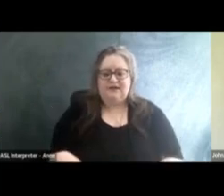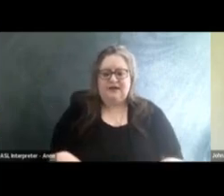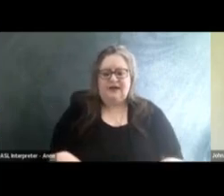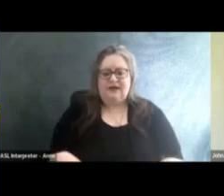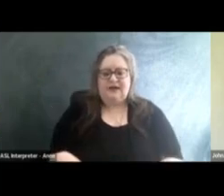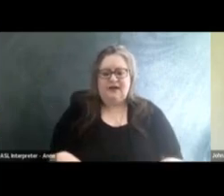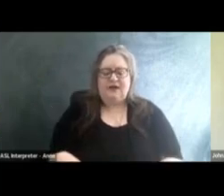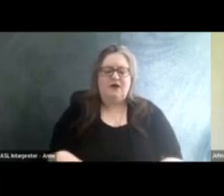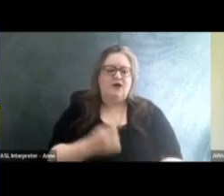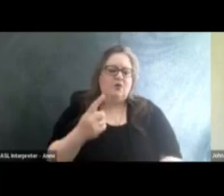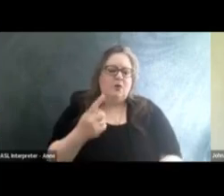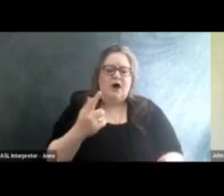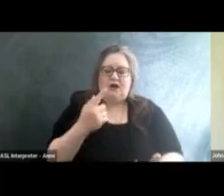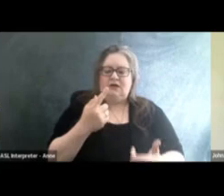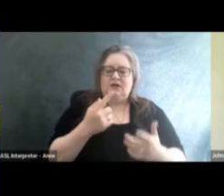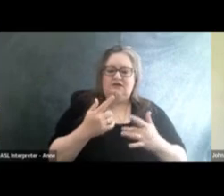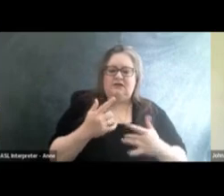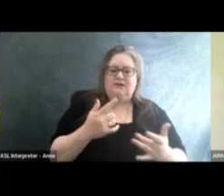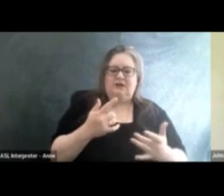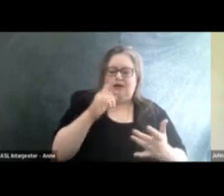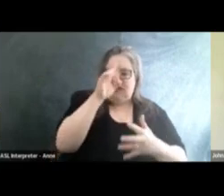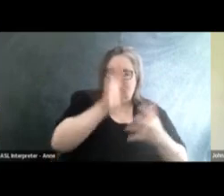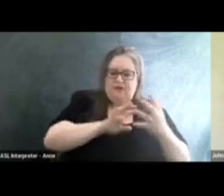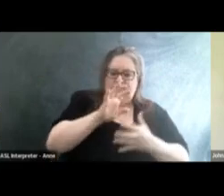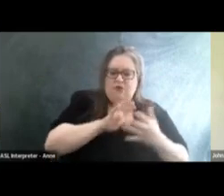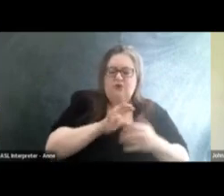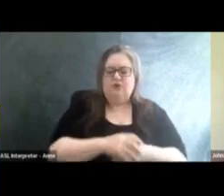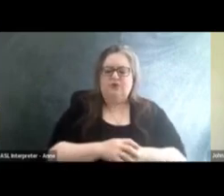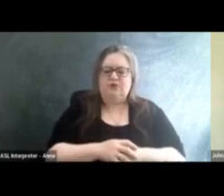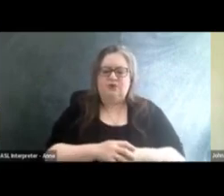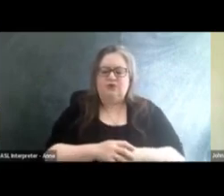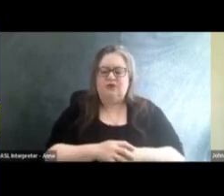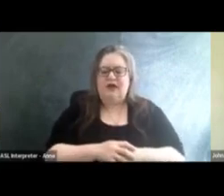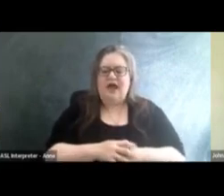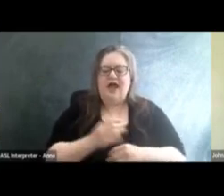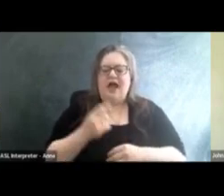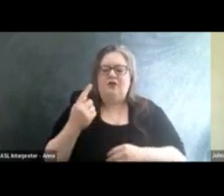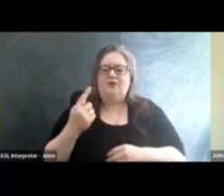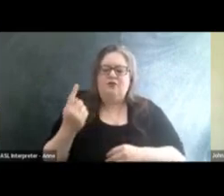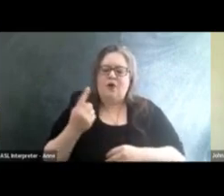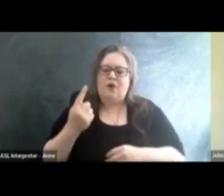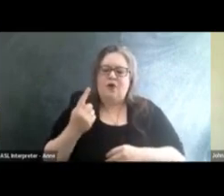confused, and we only talked about those two kinds of